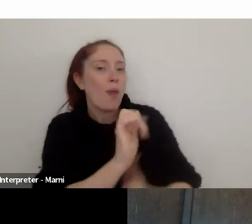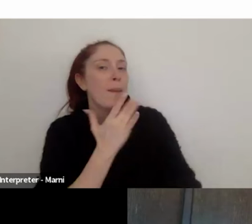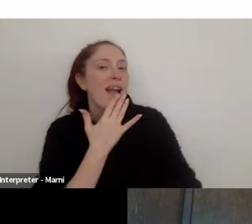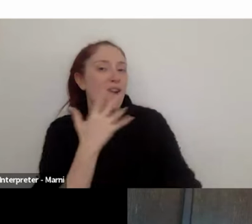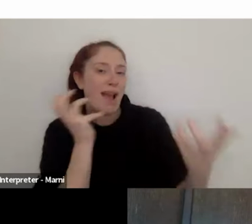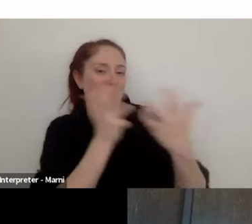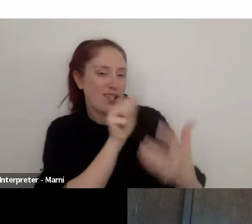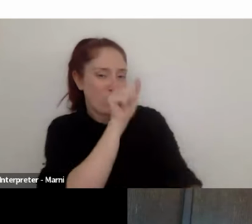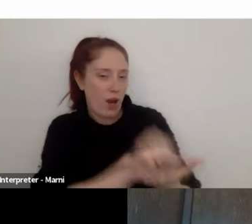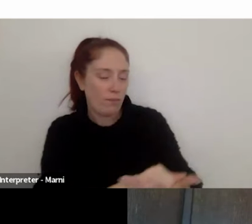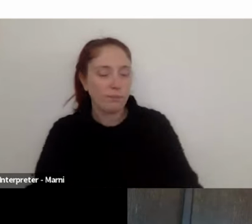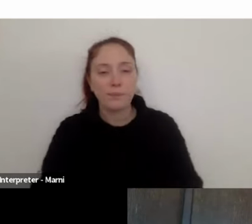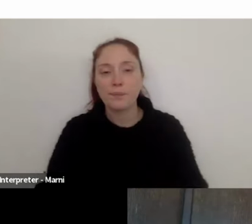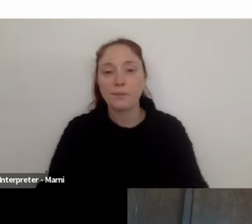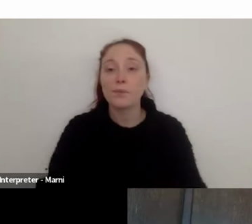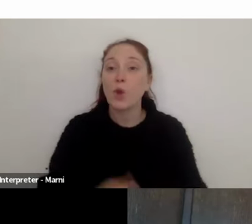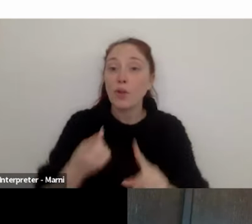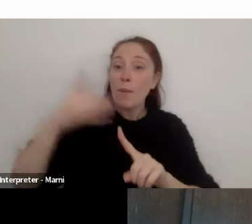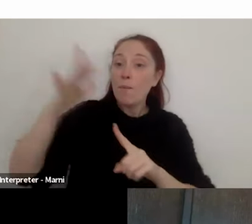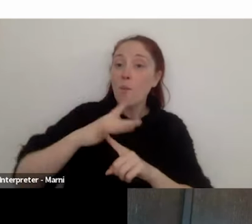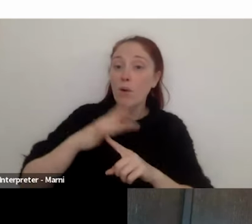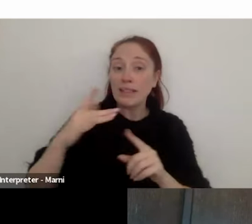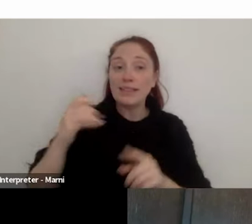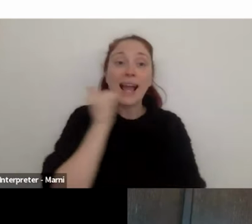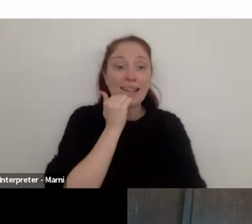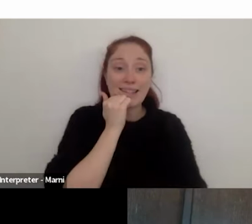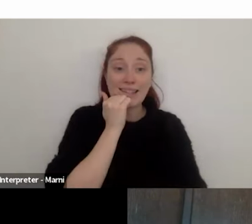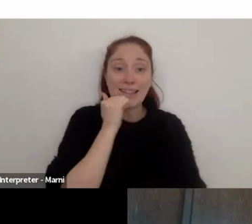Just some key dates to draw your attention to. Expressions of interest must be submitted by